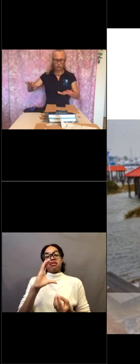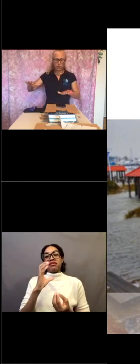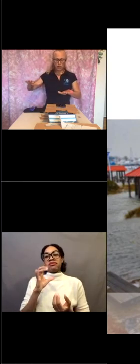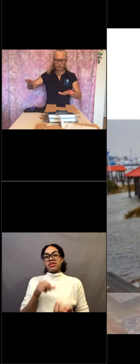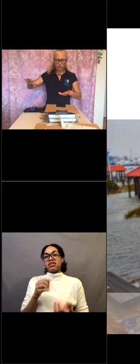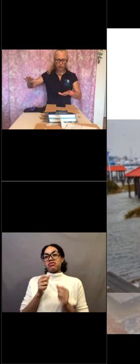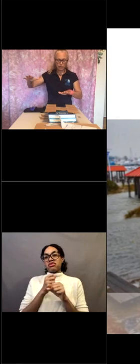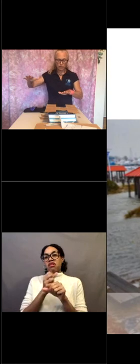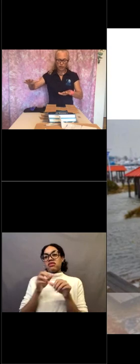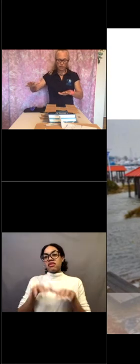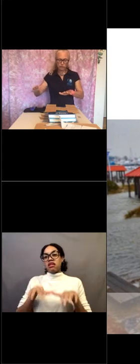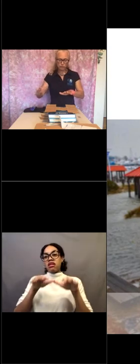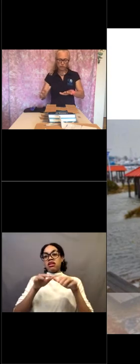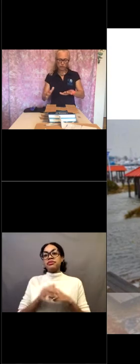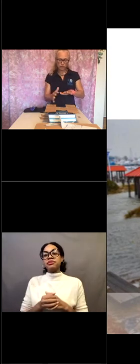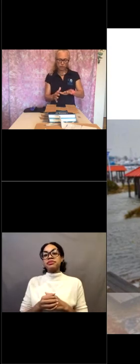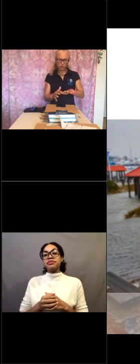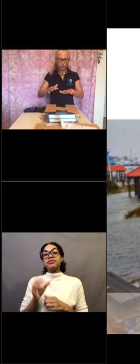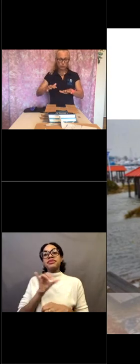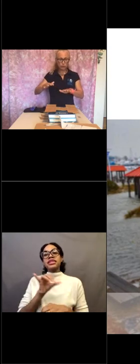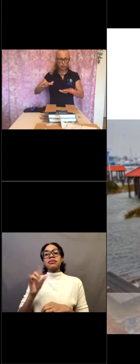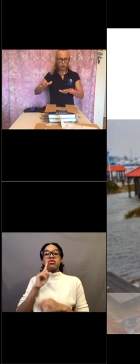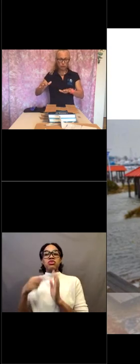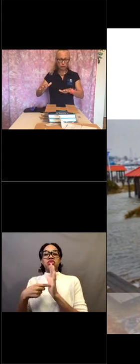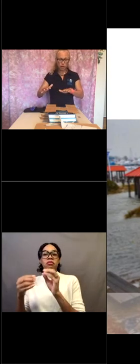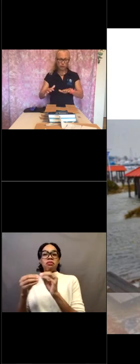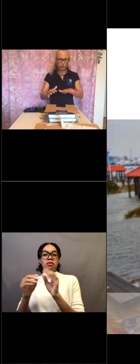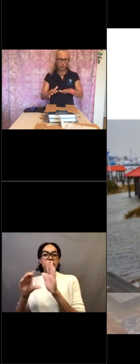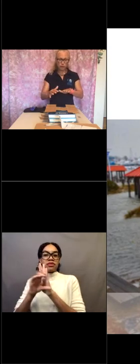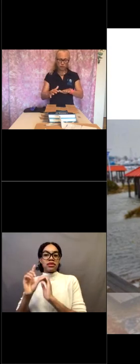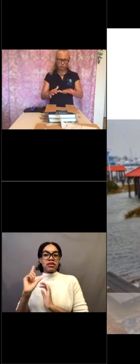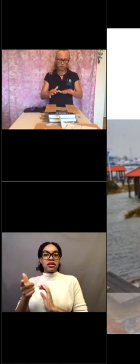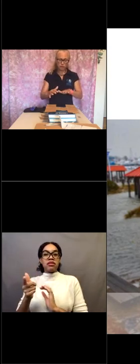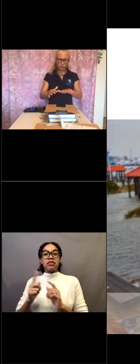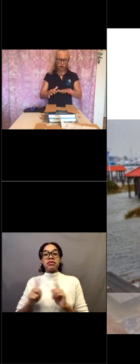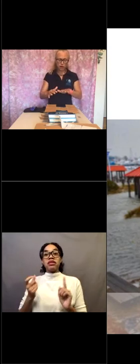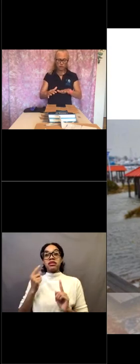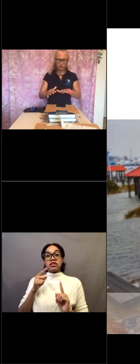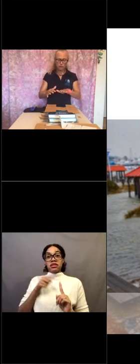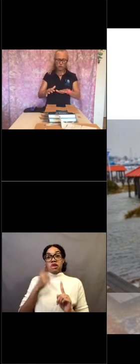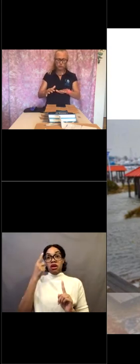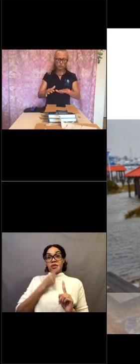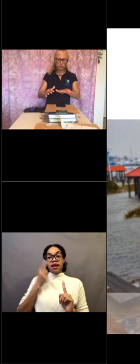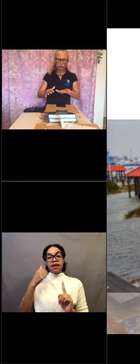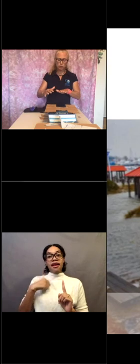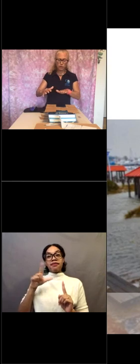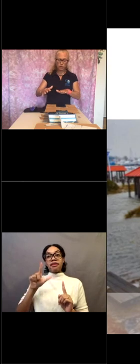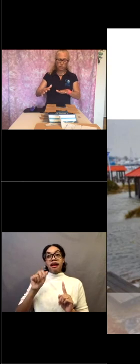But as the high tides move in the lava rock that makes up our islands is actually really porous